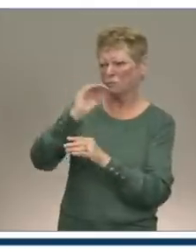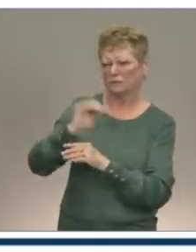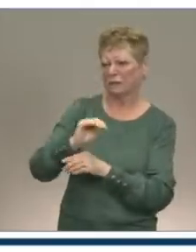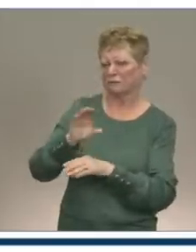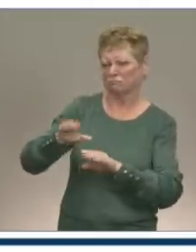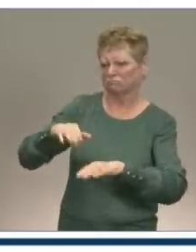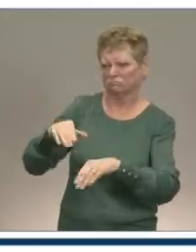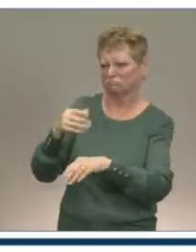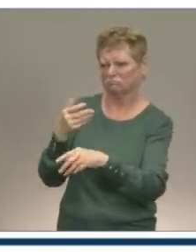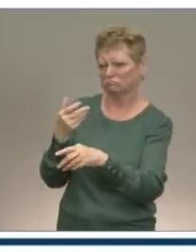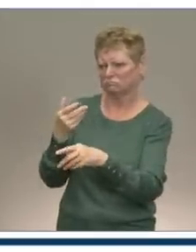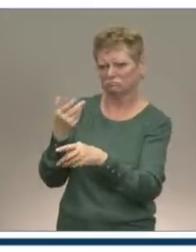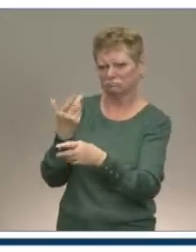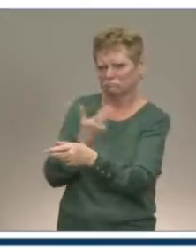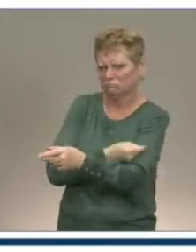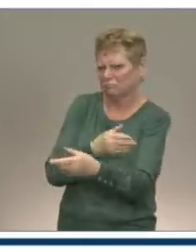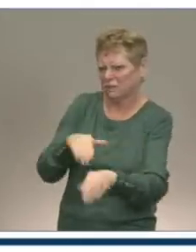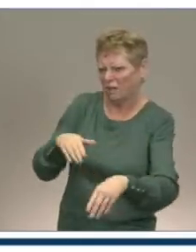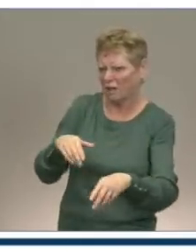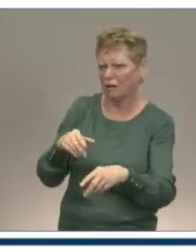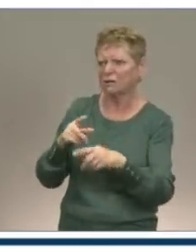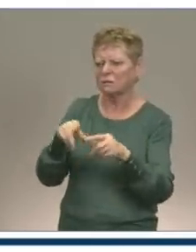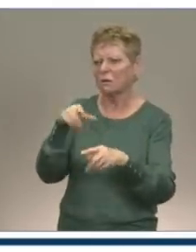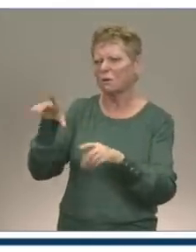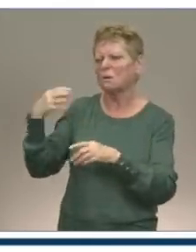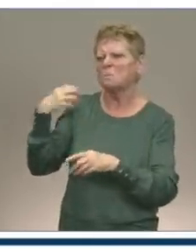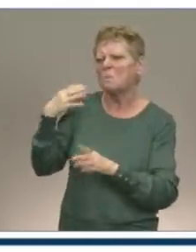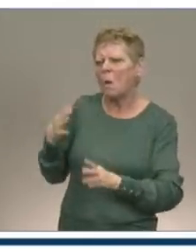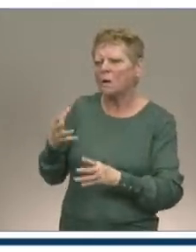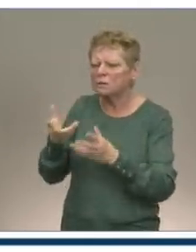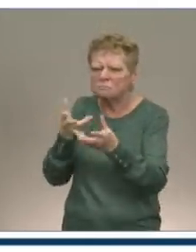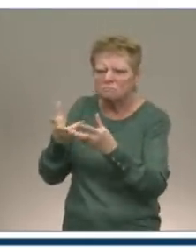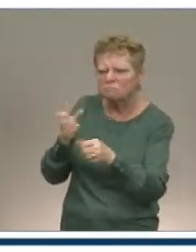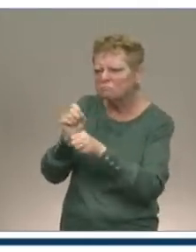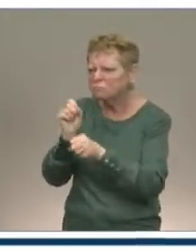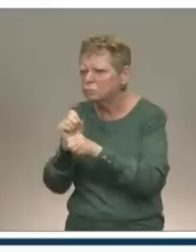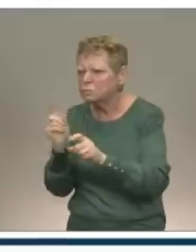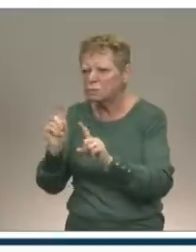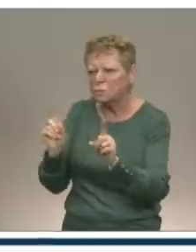so i think the various employers are working through to to clarify that but what we do know